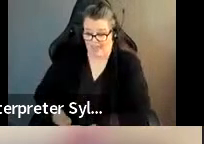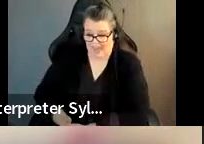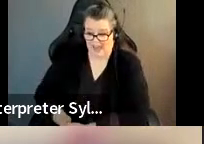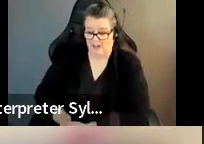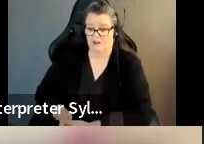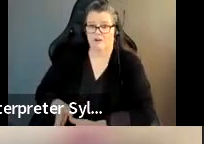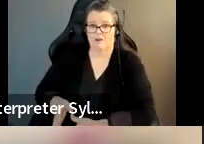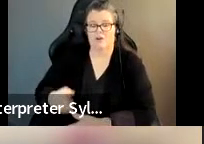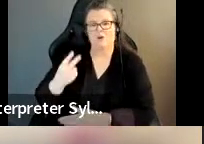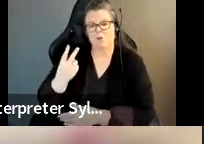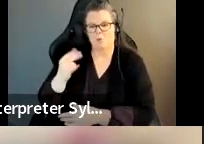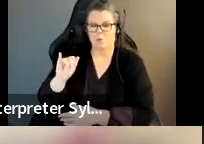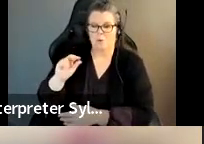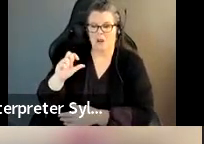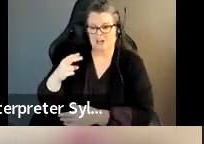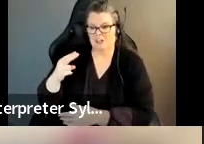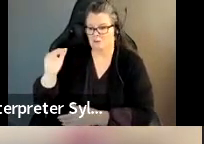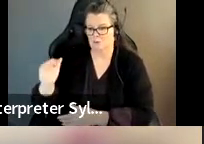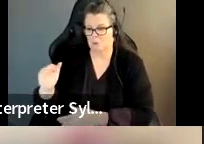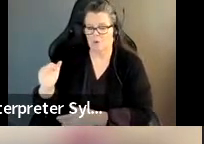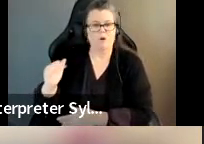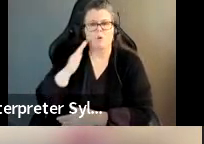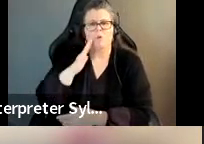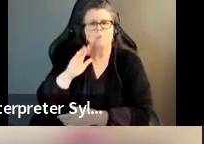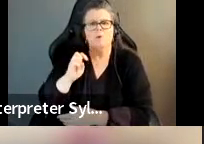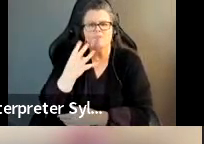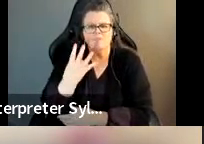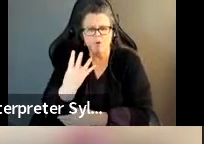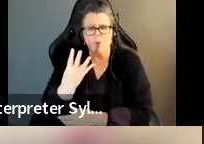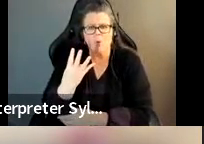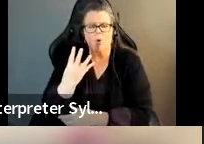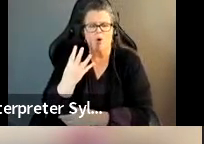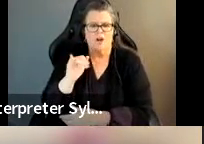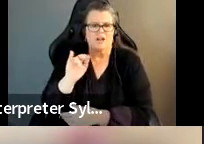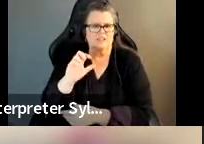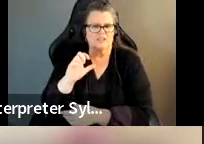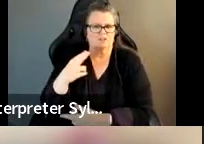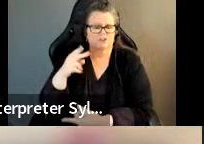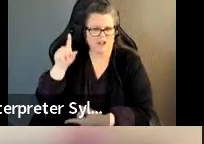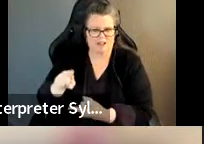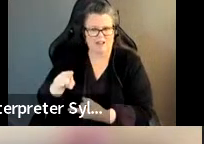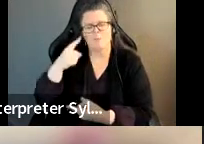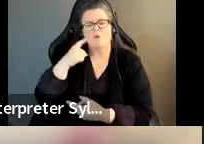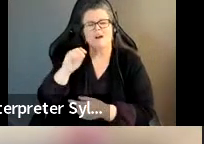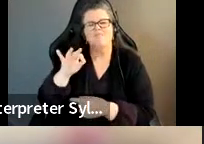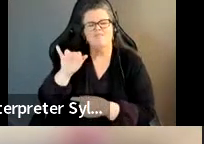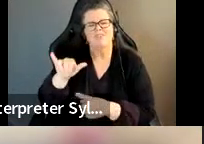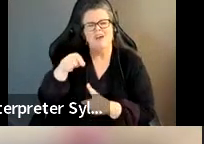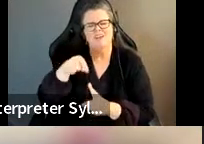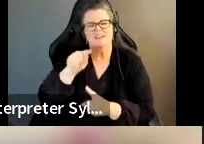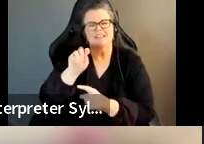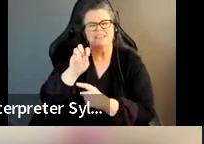shorter due to the telescoping effect that I talked about a little earlier of the seat height.